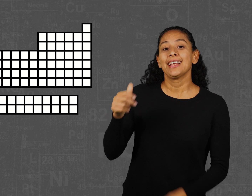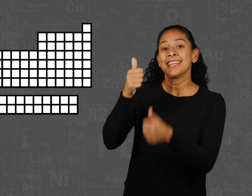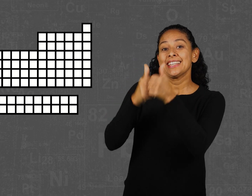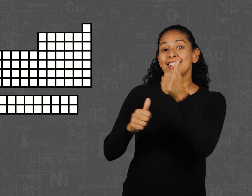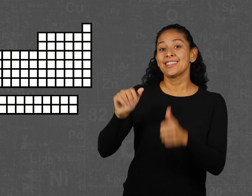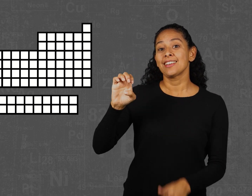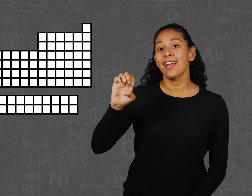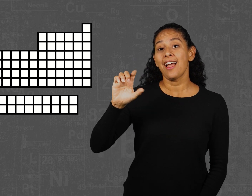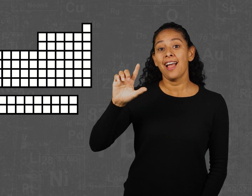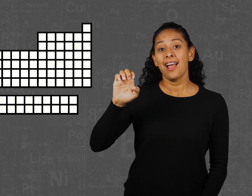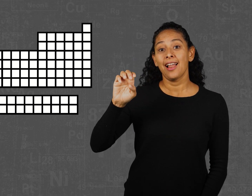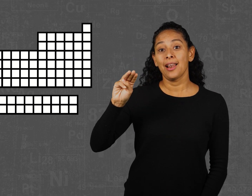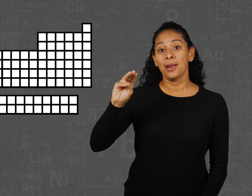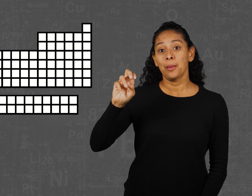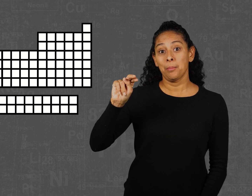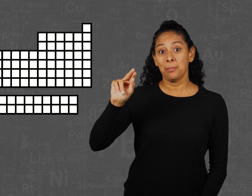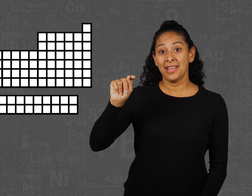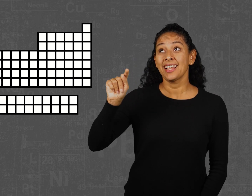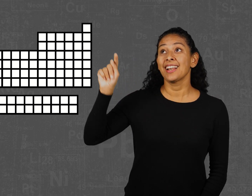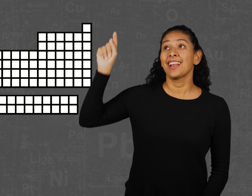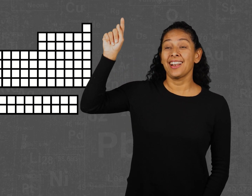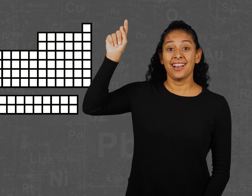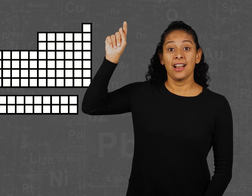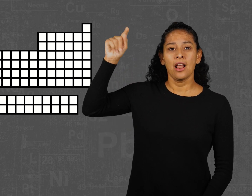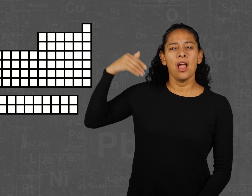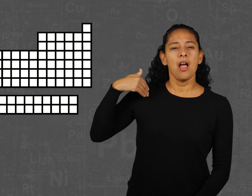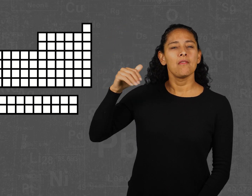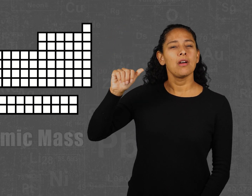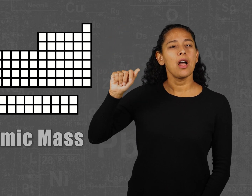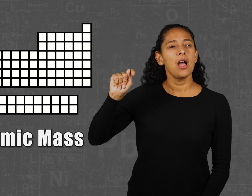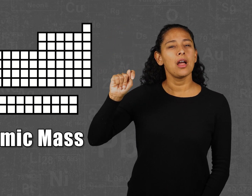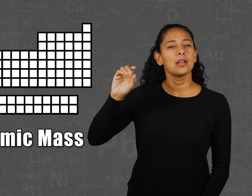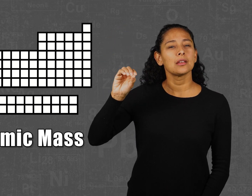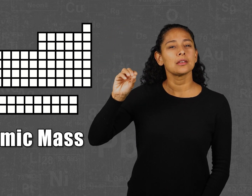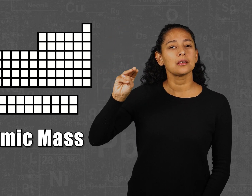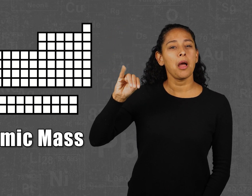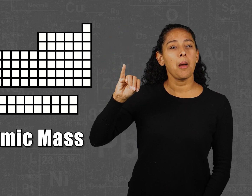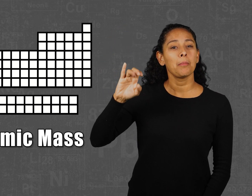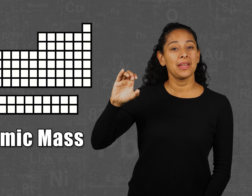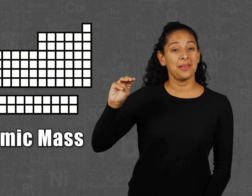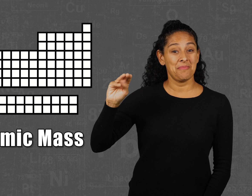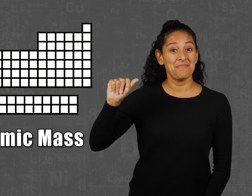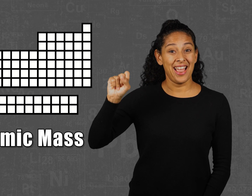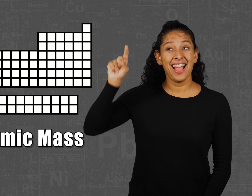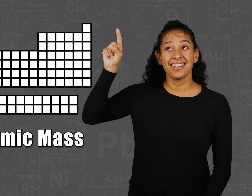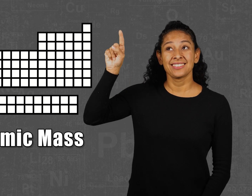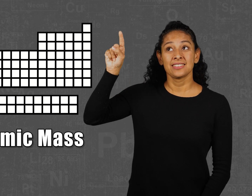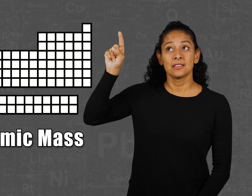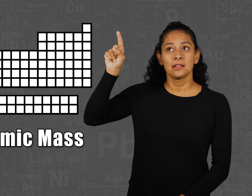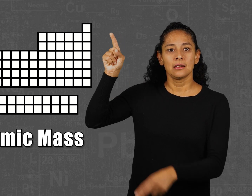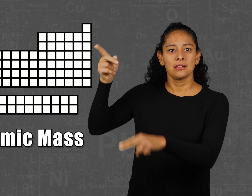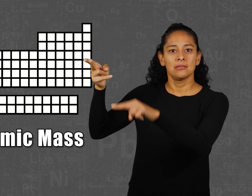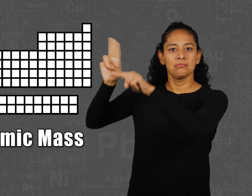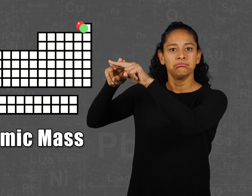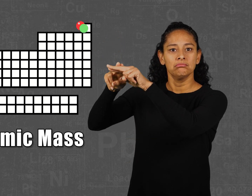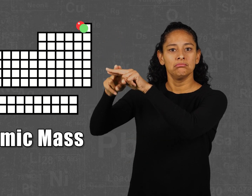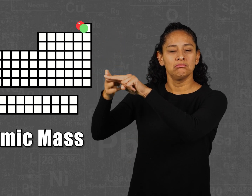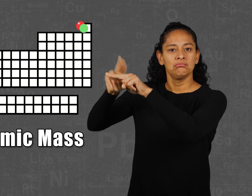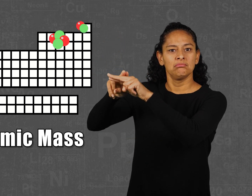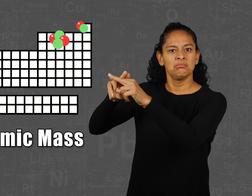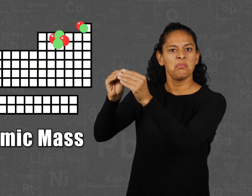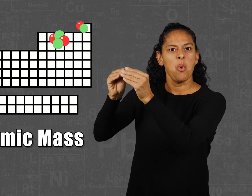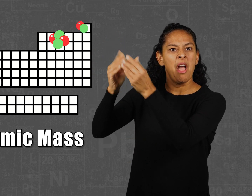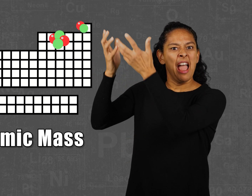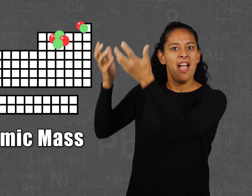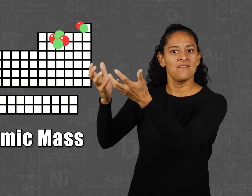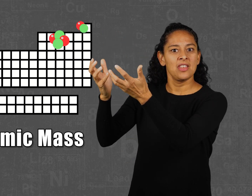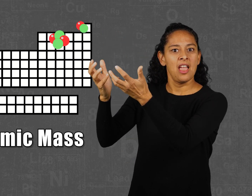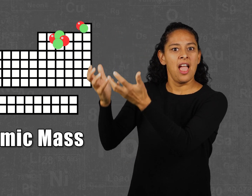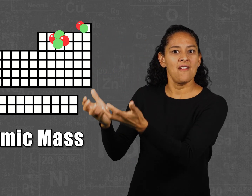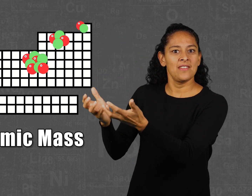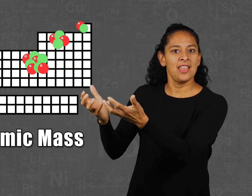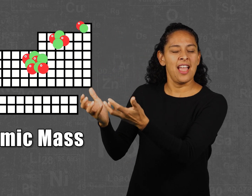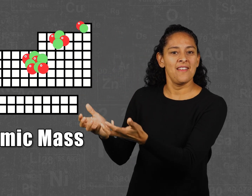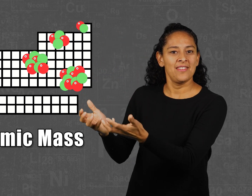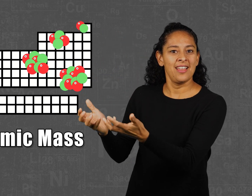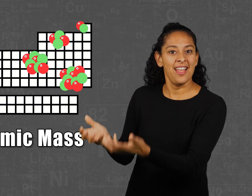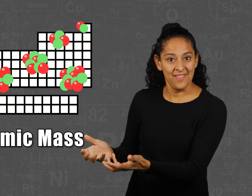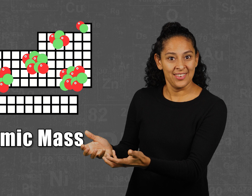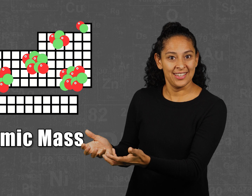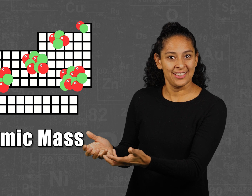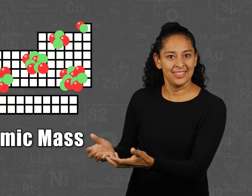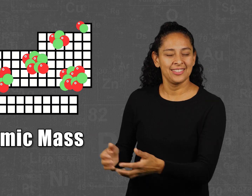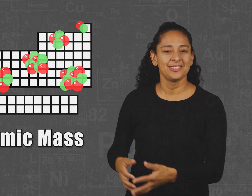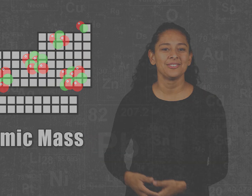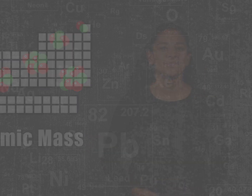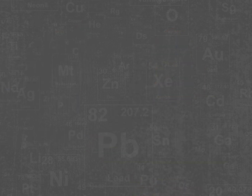each element gets a little bit heavier in atomic mass!